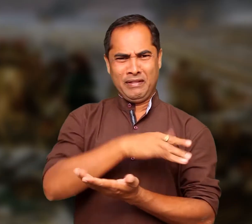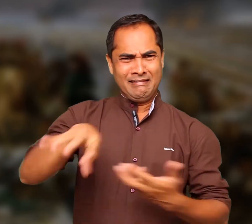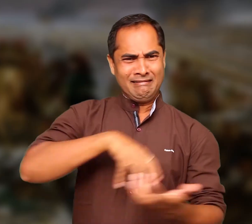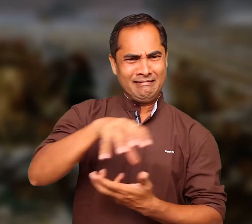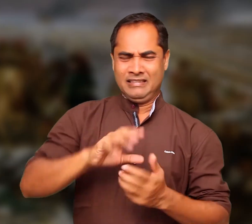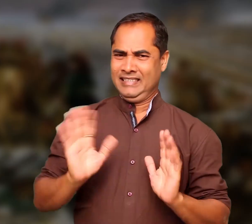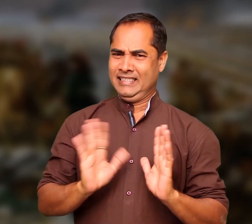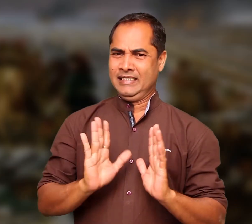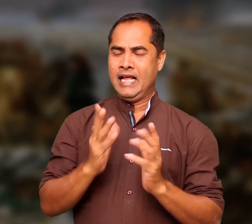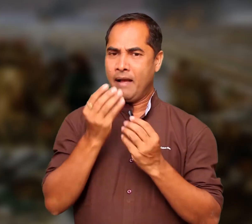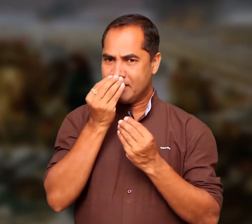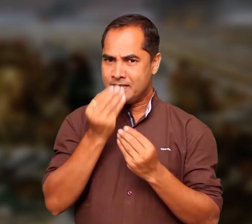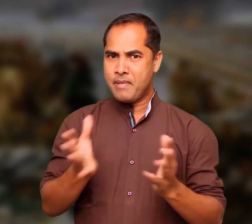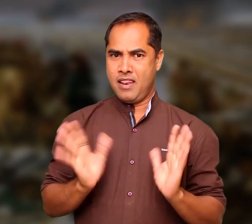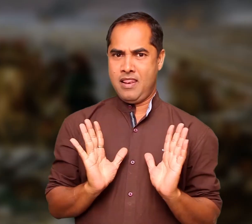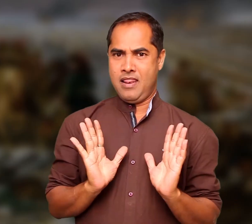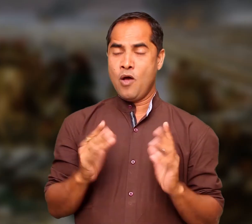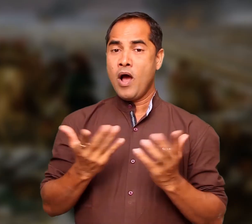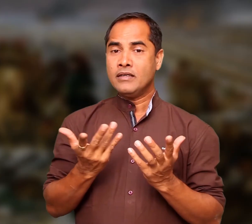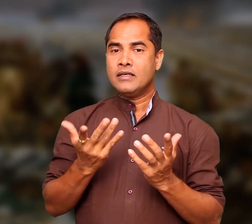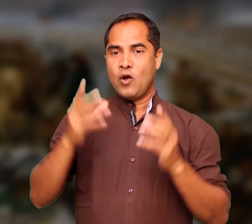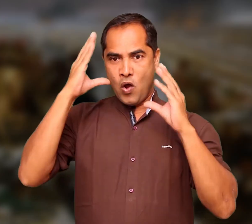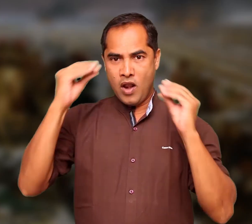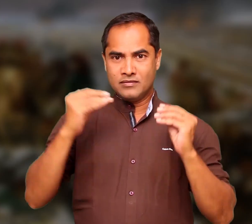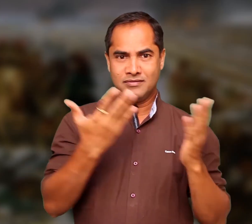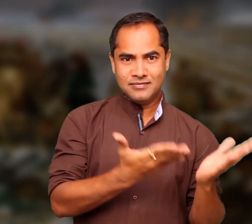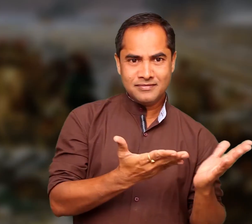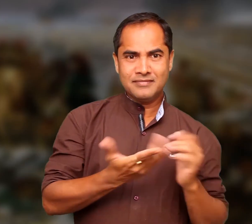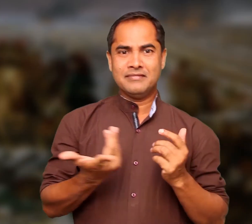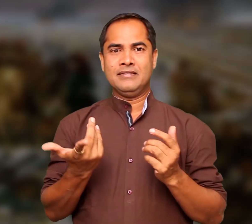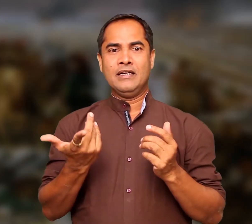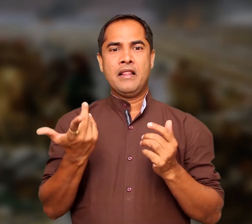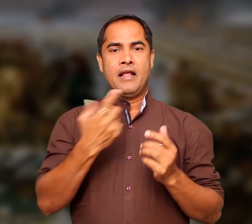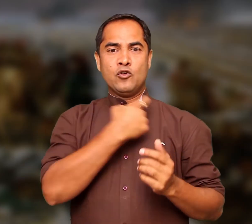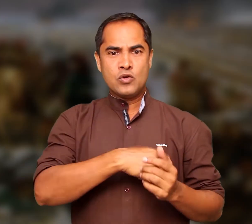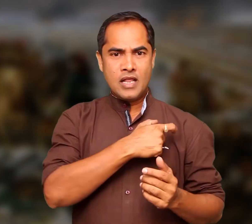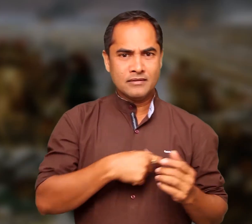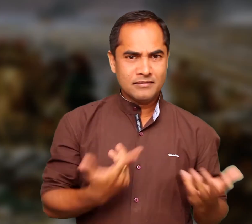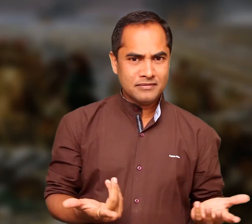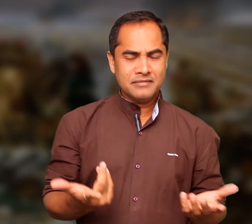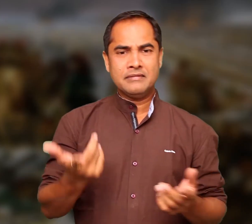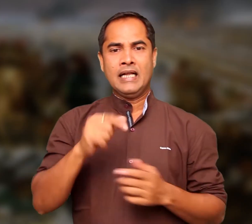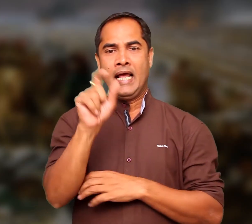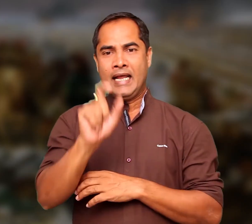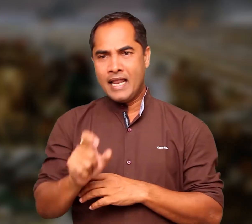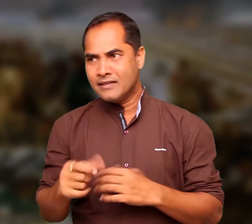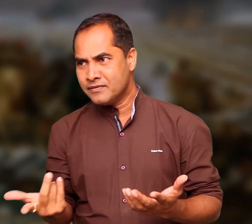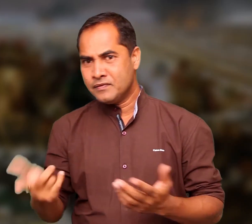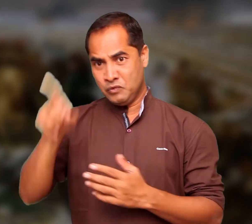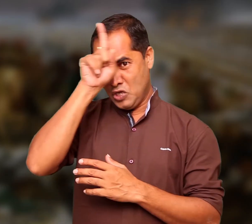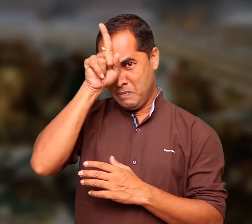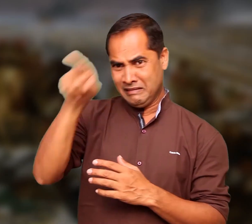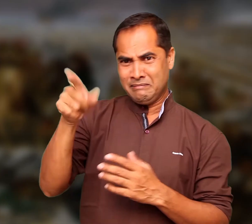administration such as in Holland, Switzerland, Italy, Germany were